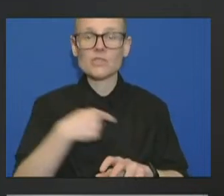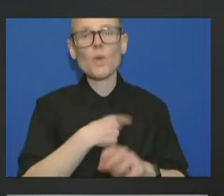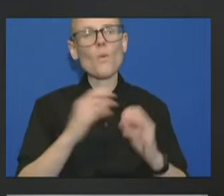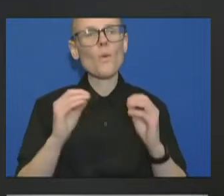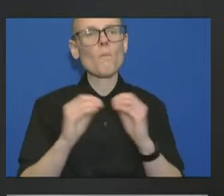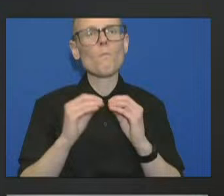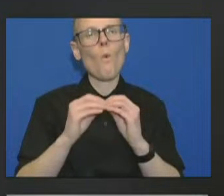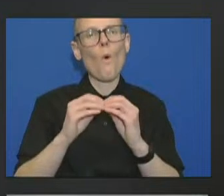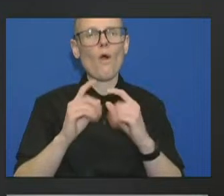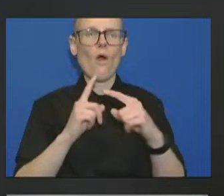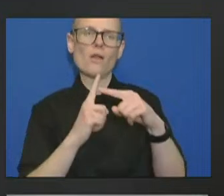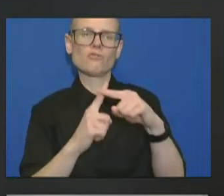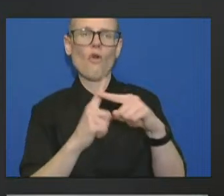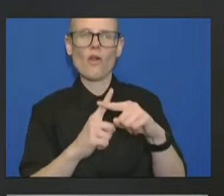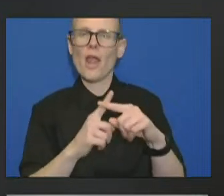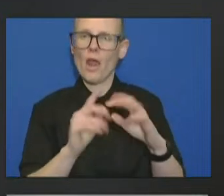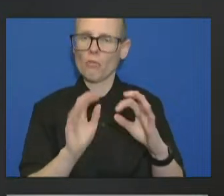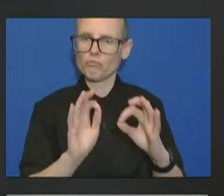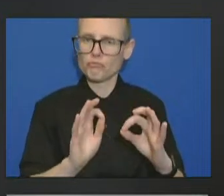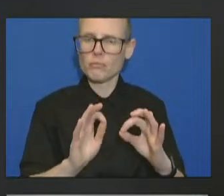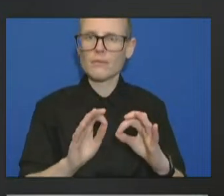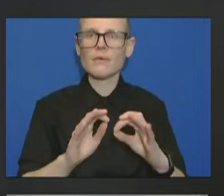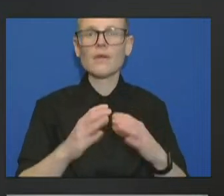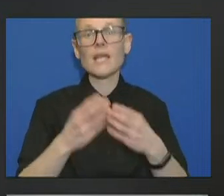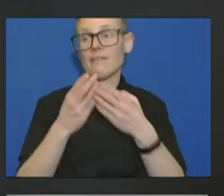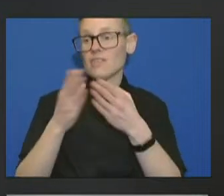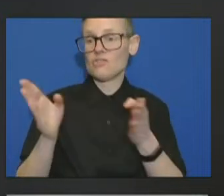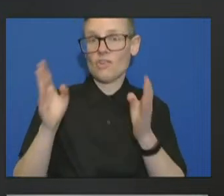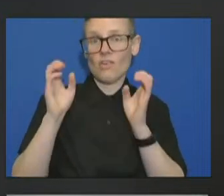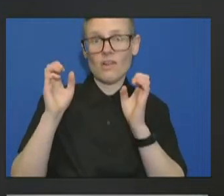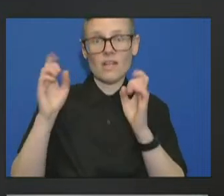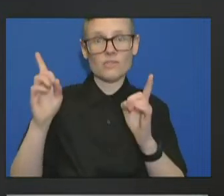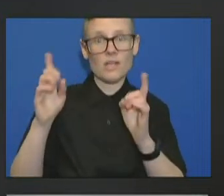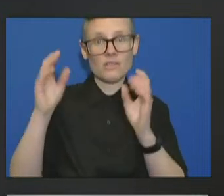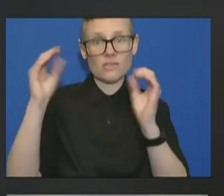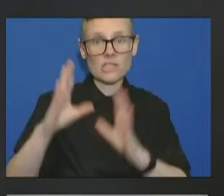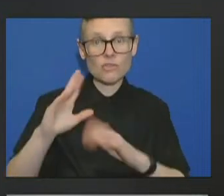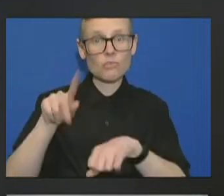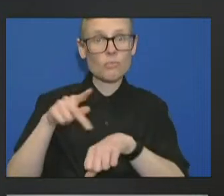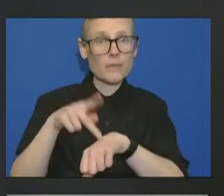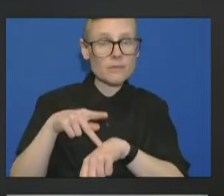substantial investment because